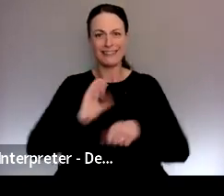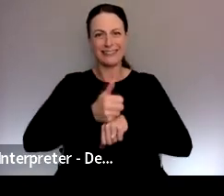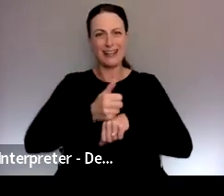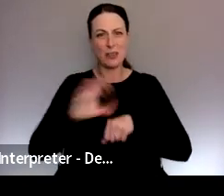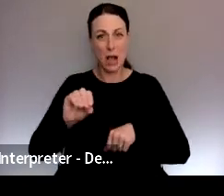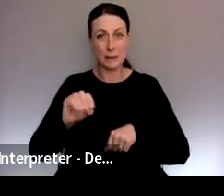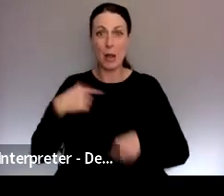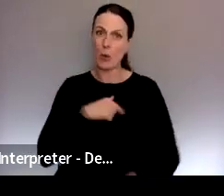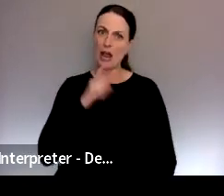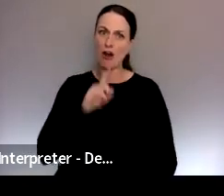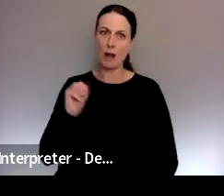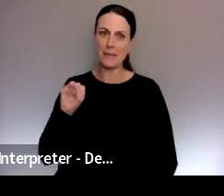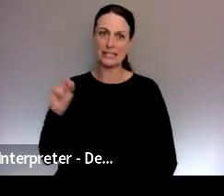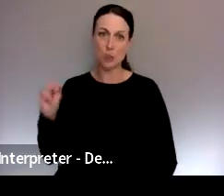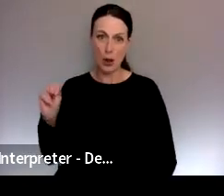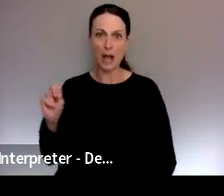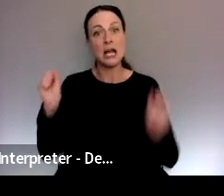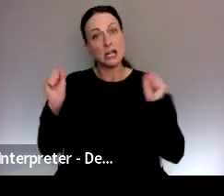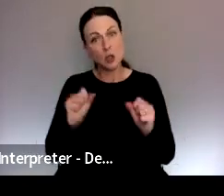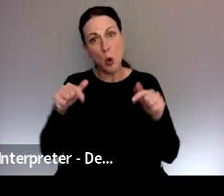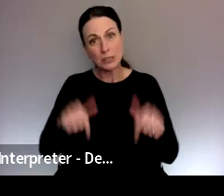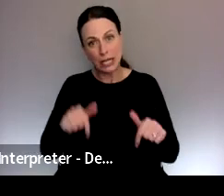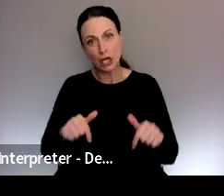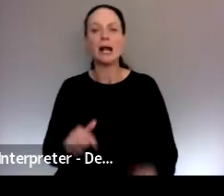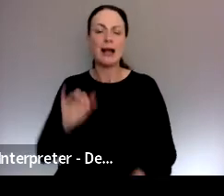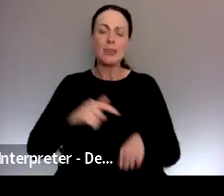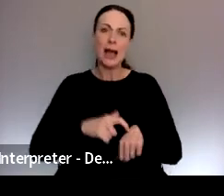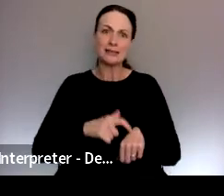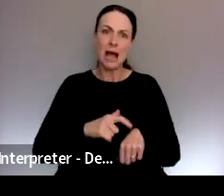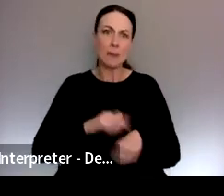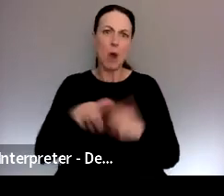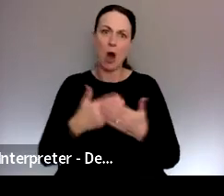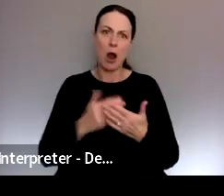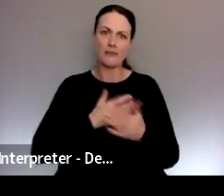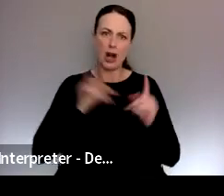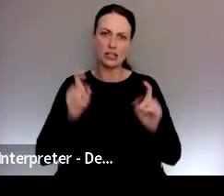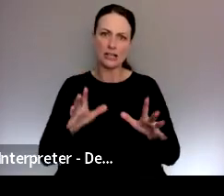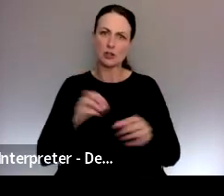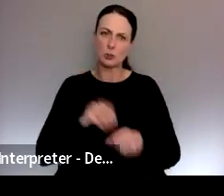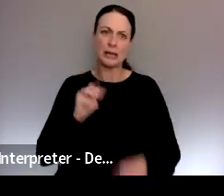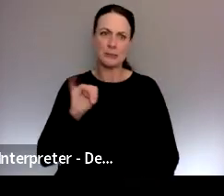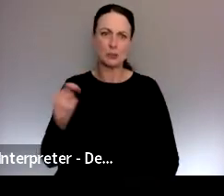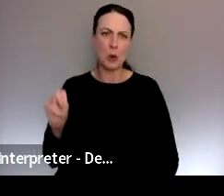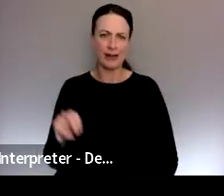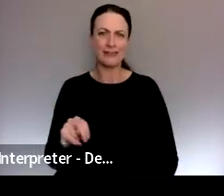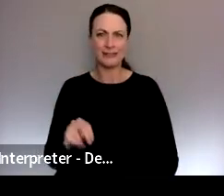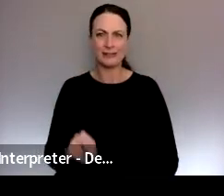We are in Minnesota. It's cold here. At that point, all of our testers were in Minnesota,